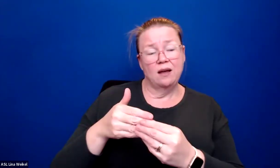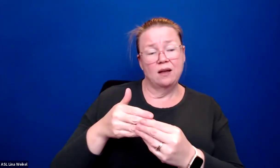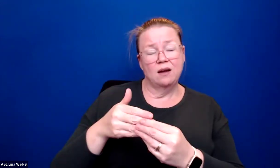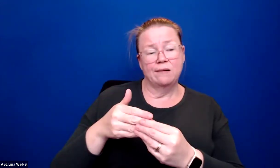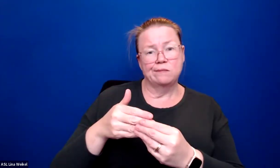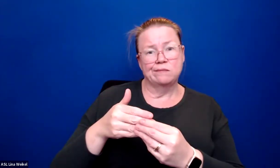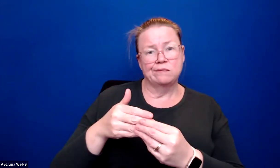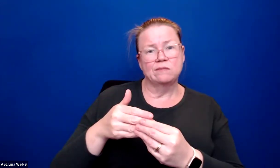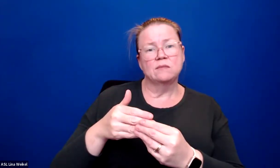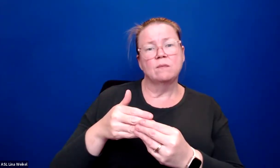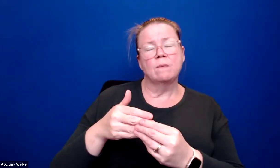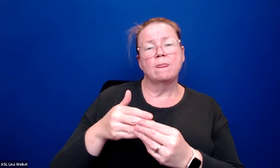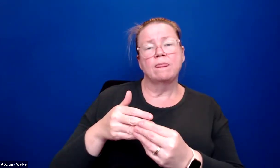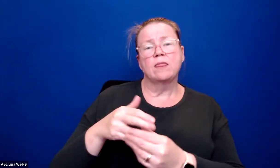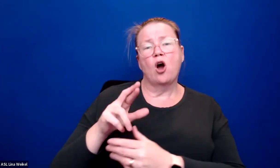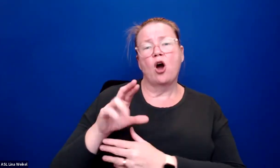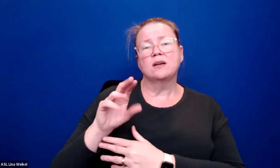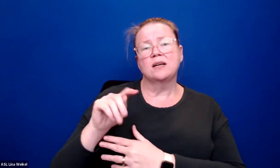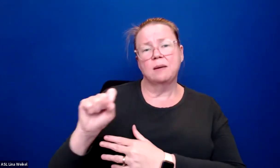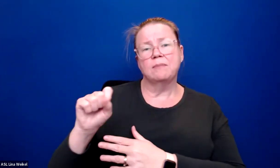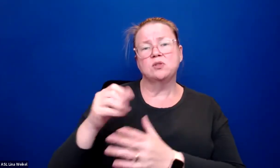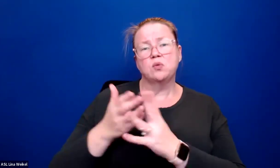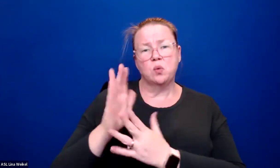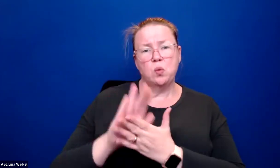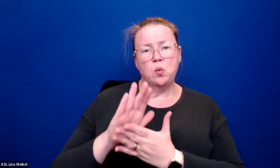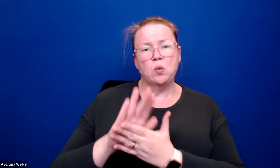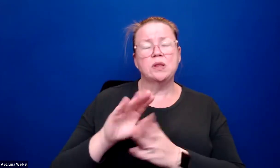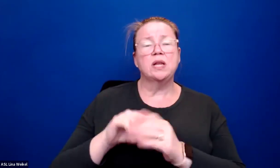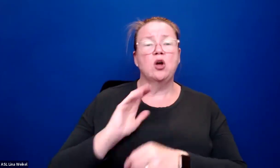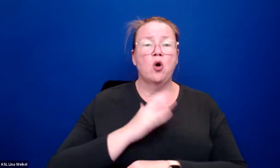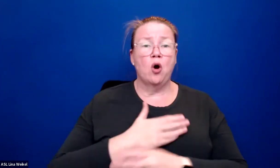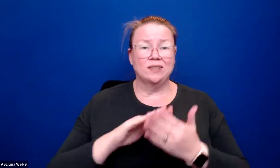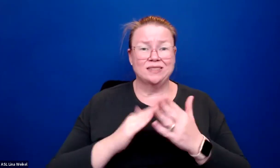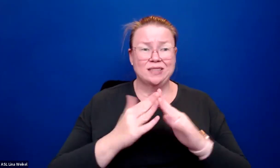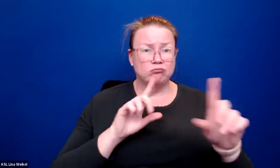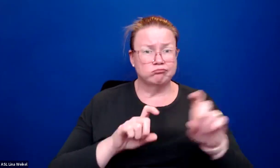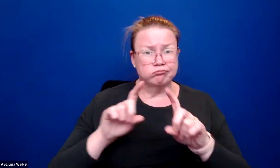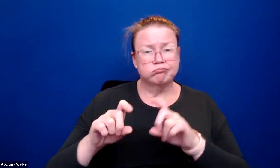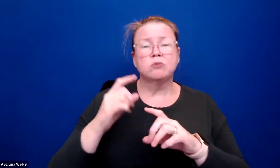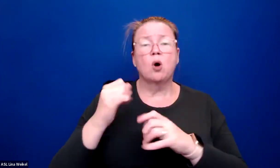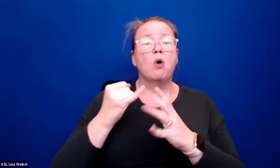Kendra Brown: an art contest throughout the schools here in our town, and then the winner of the art. Contest